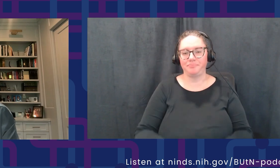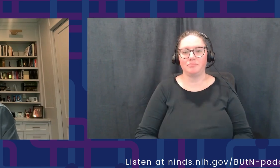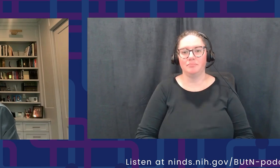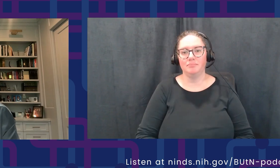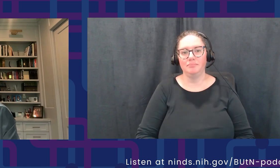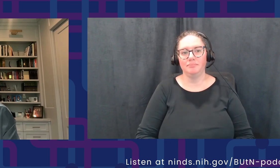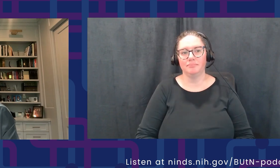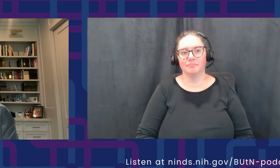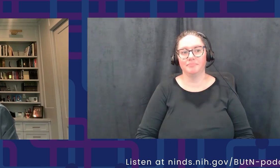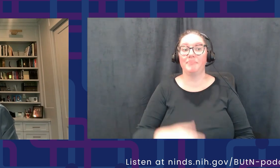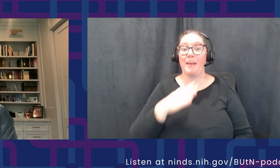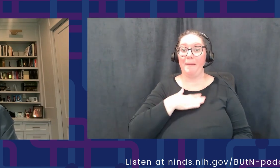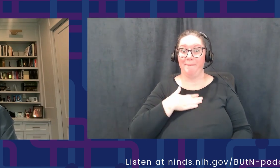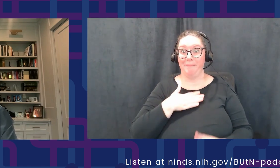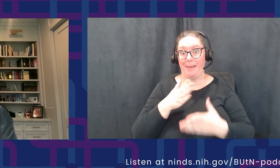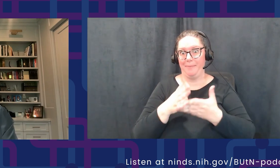My piece of advice-